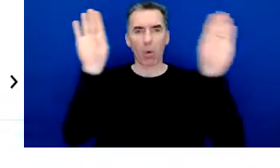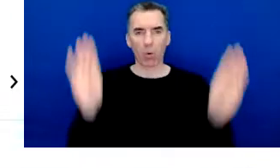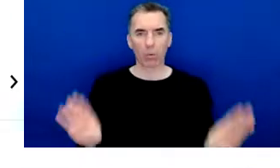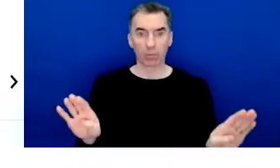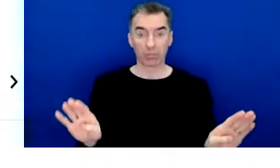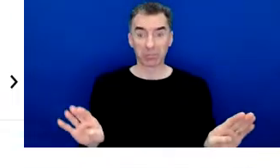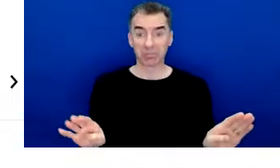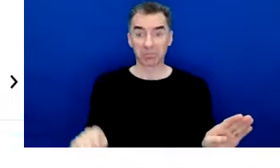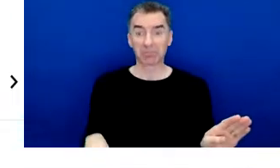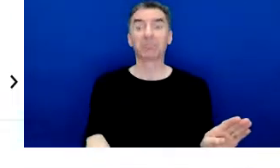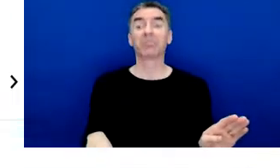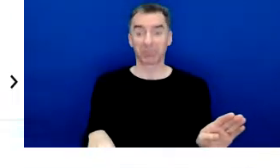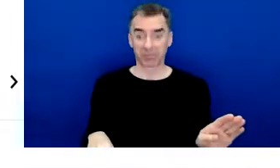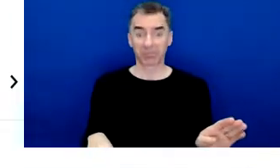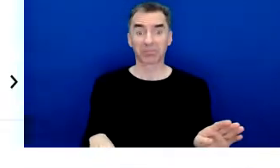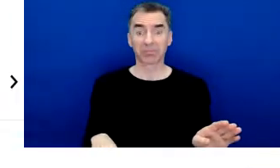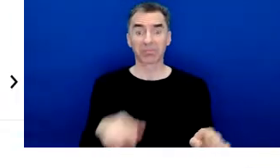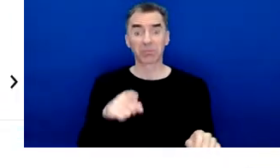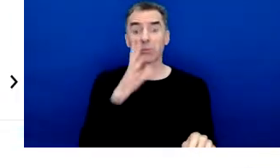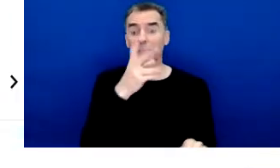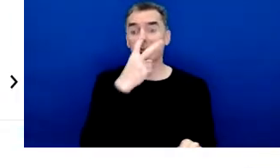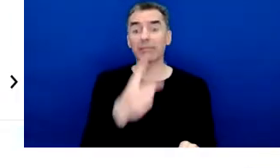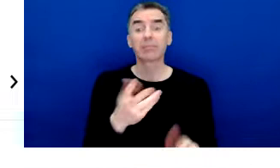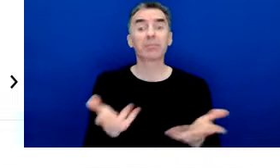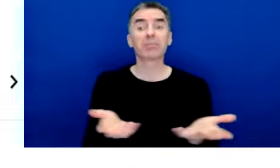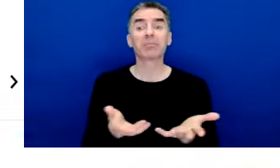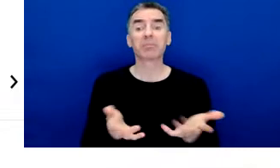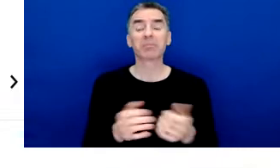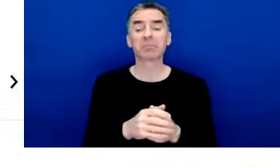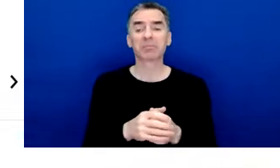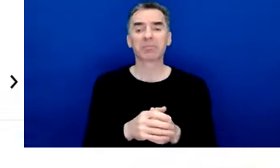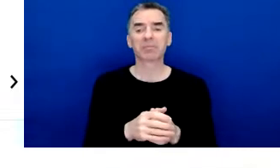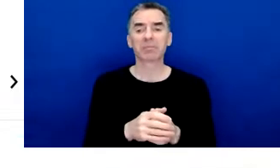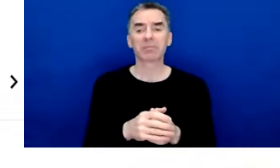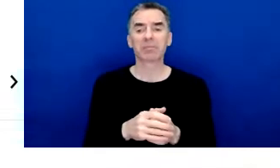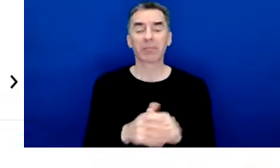And then you should see along the left hand side